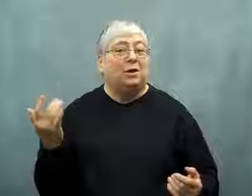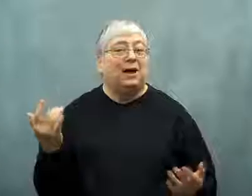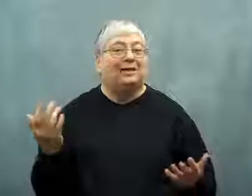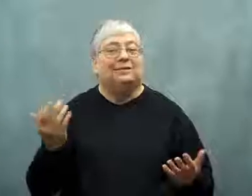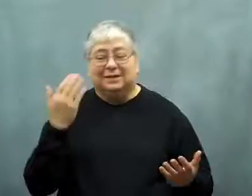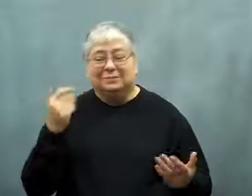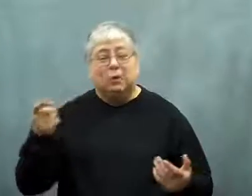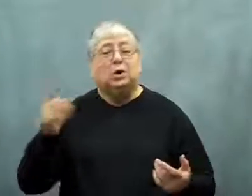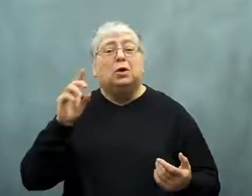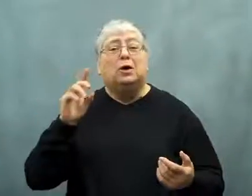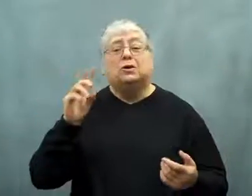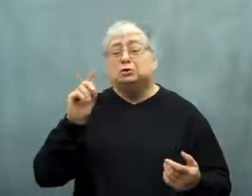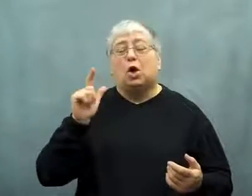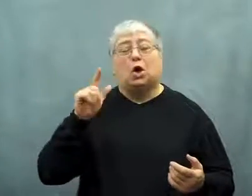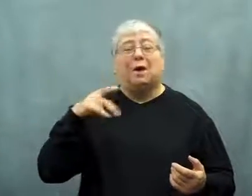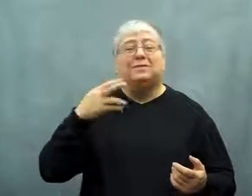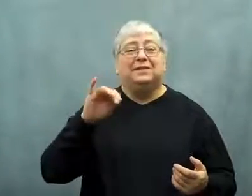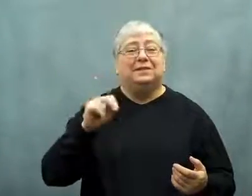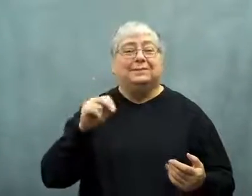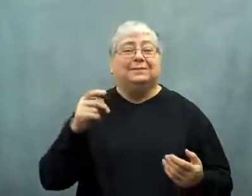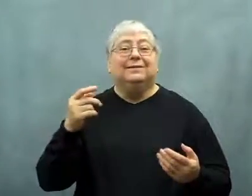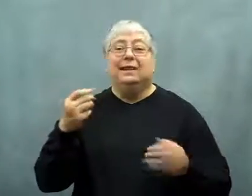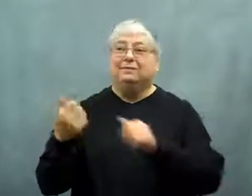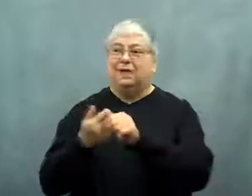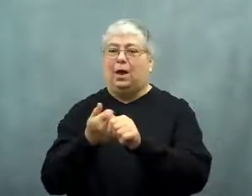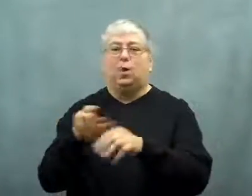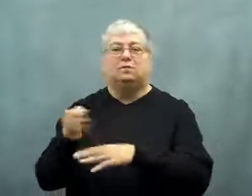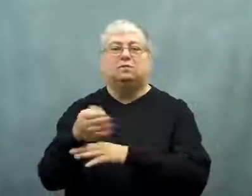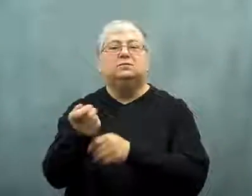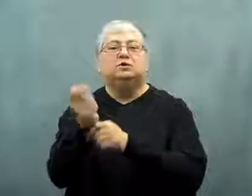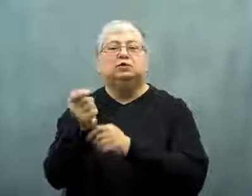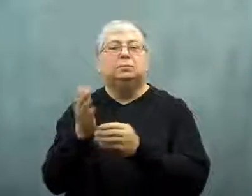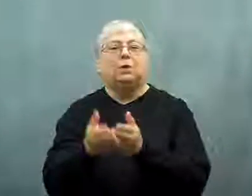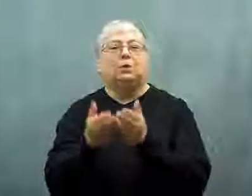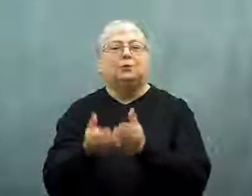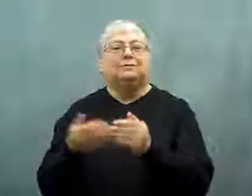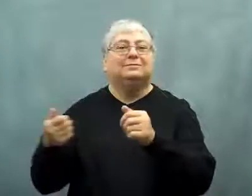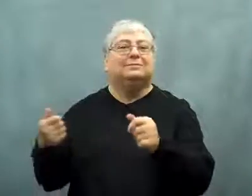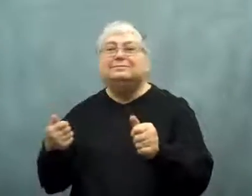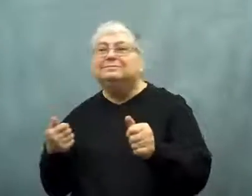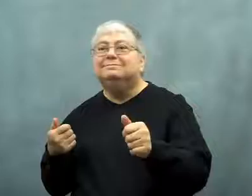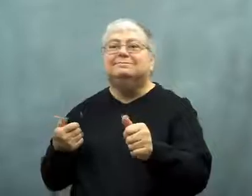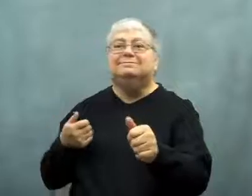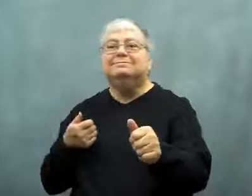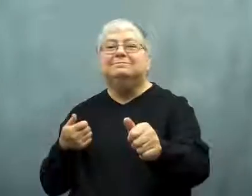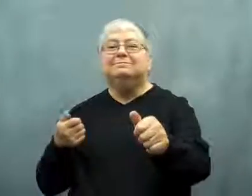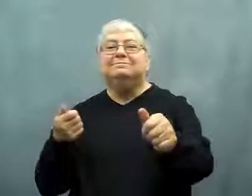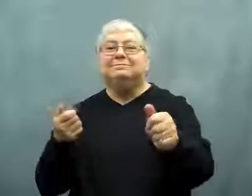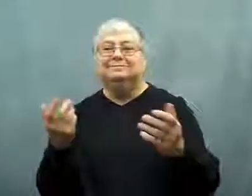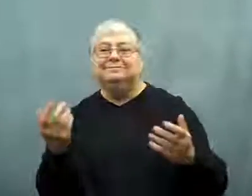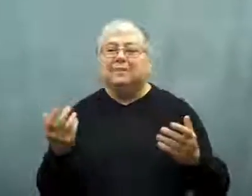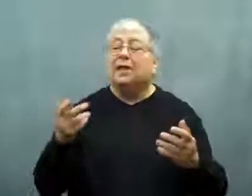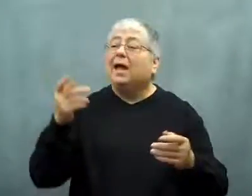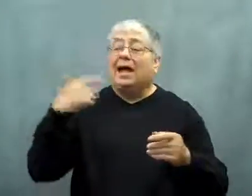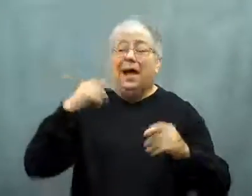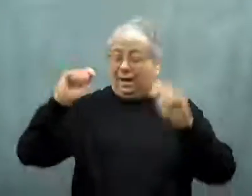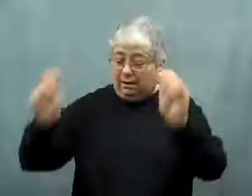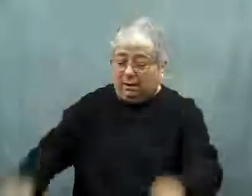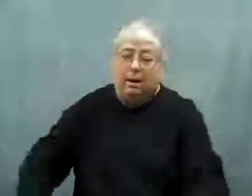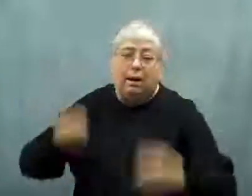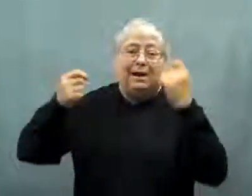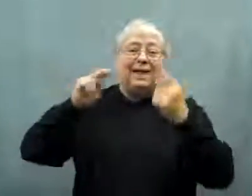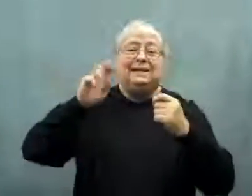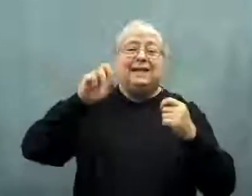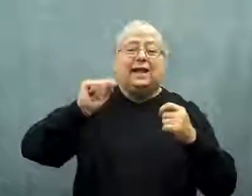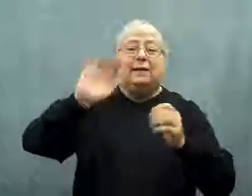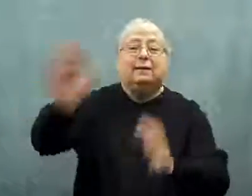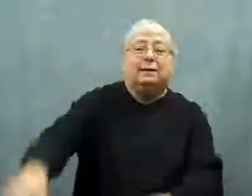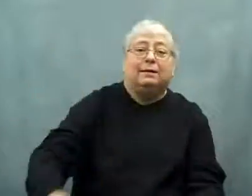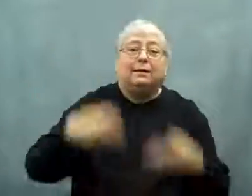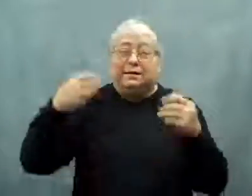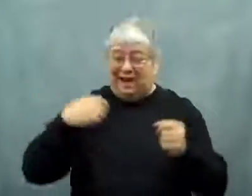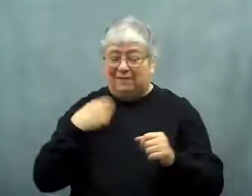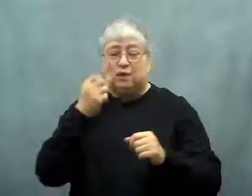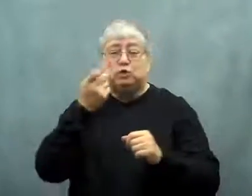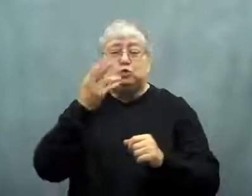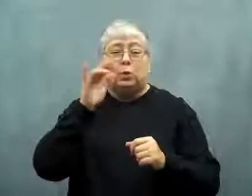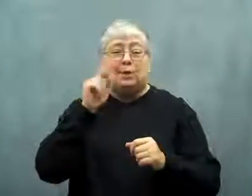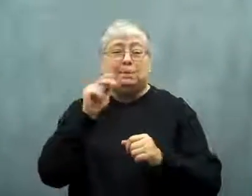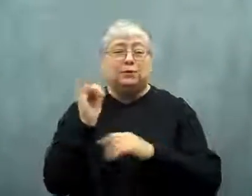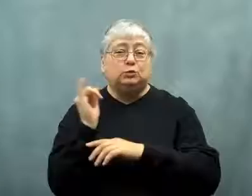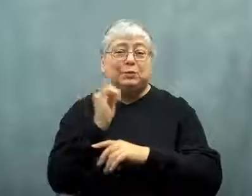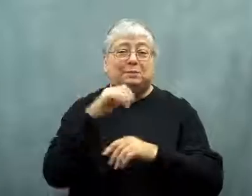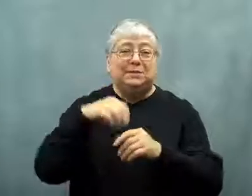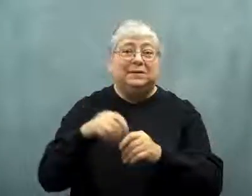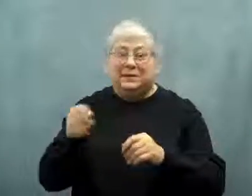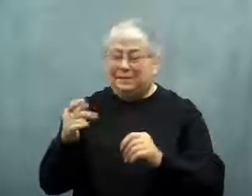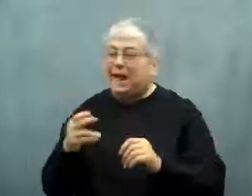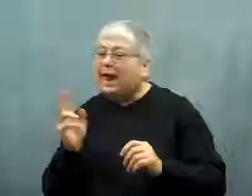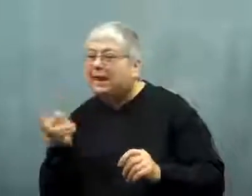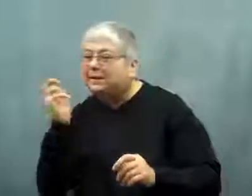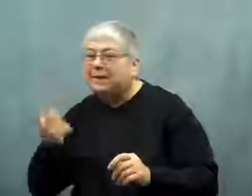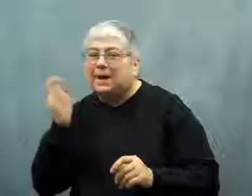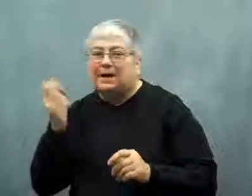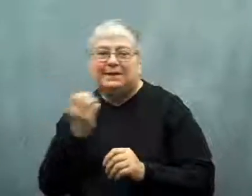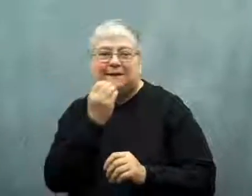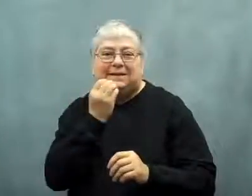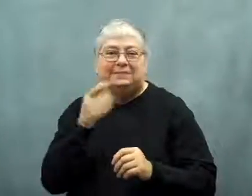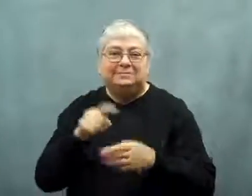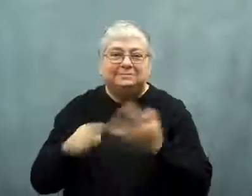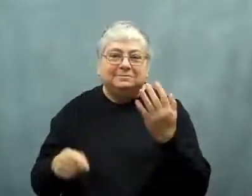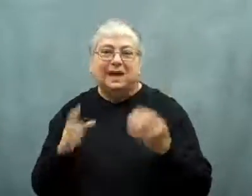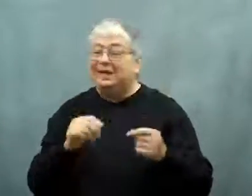Dolphins will follow the fishing boats.